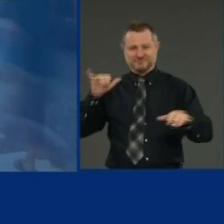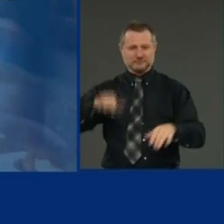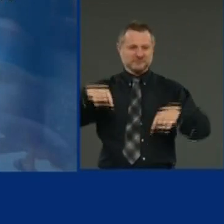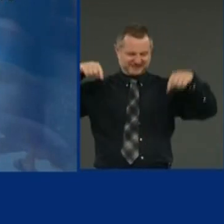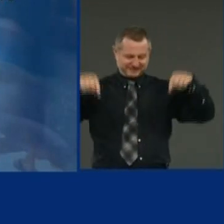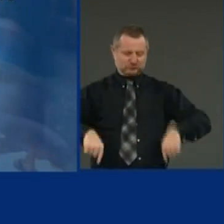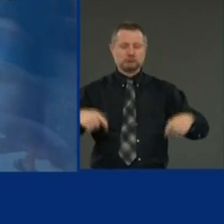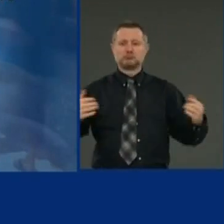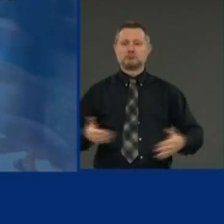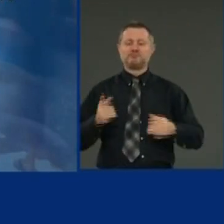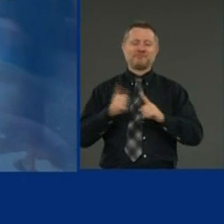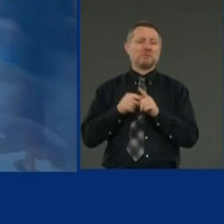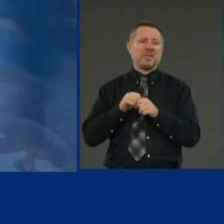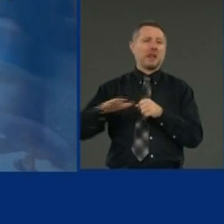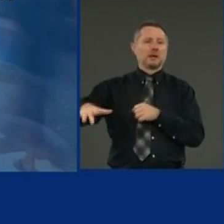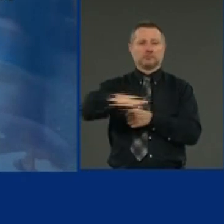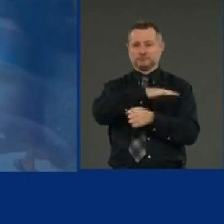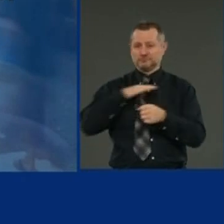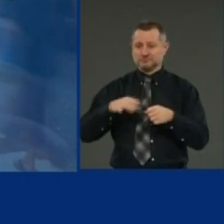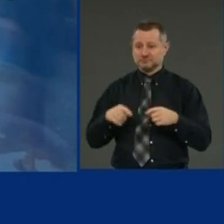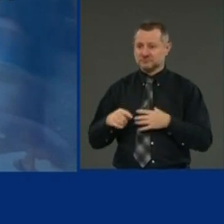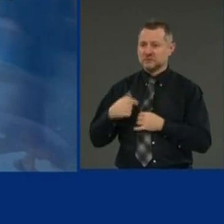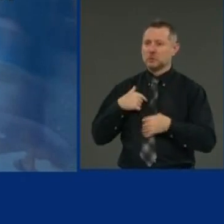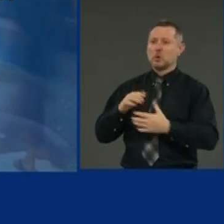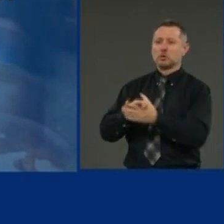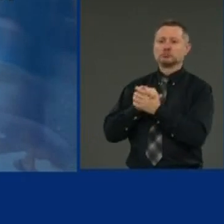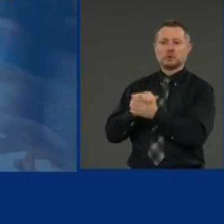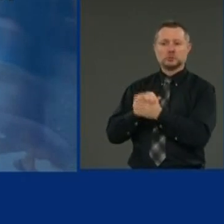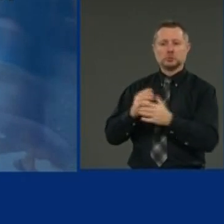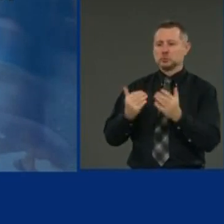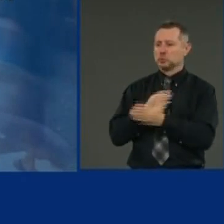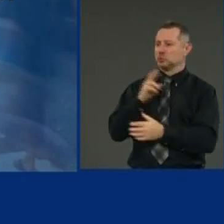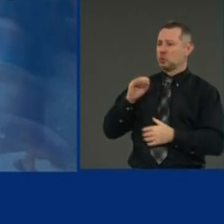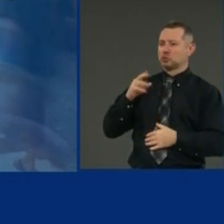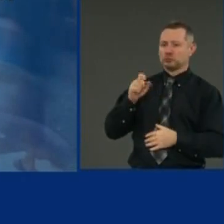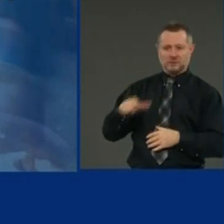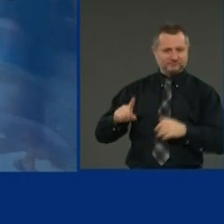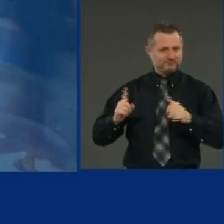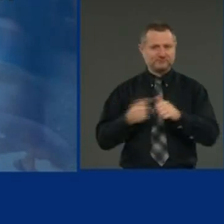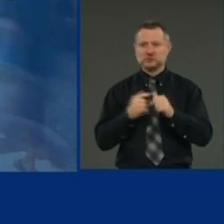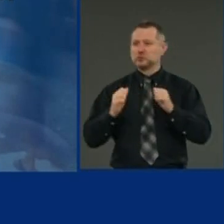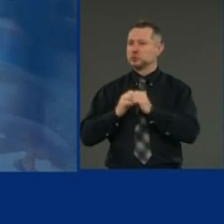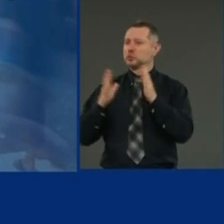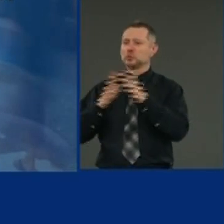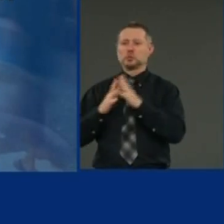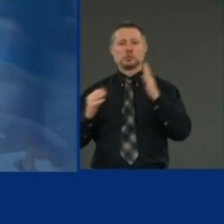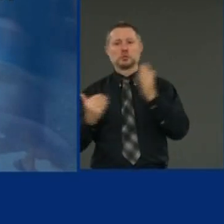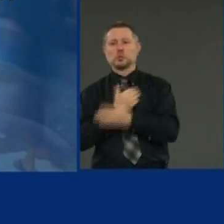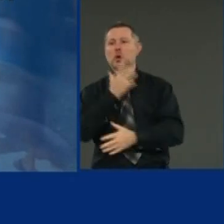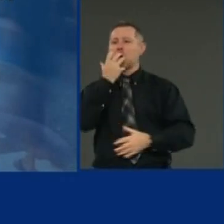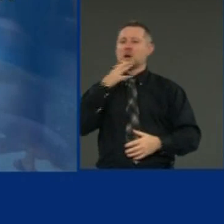IN THE NATION. THERE WAS NO SUCH THING ACROSS A HOT SPOT BEFORE NEW ROCHELLE HAD